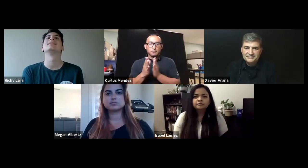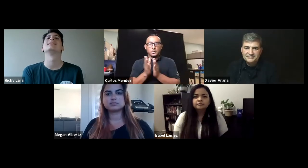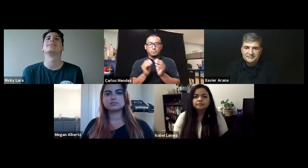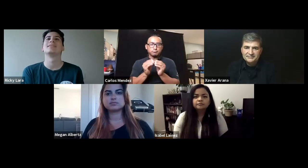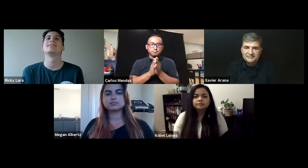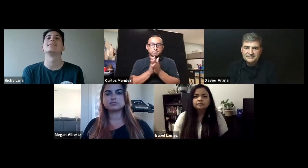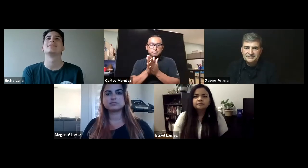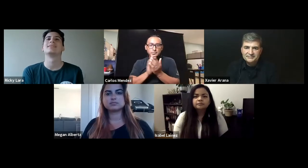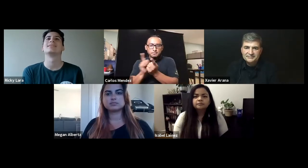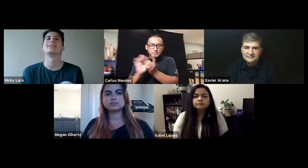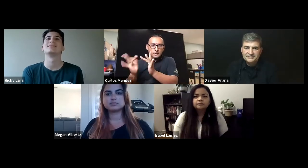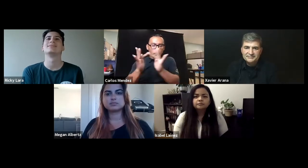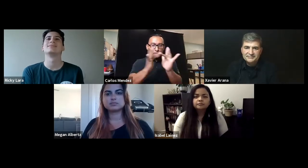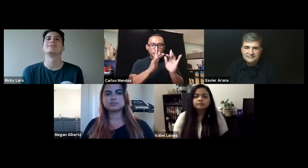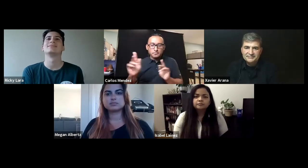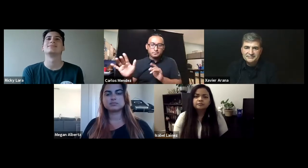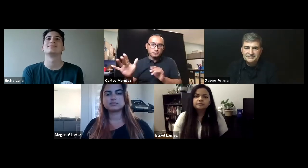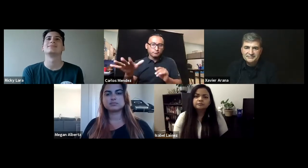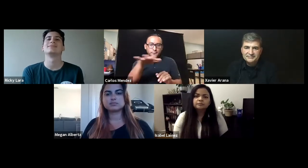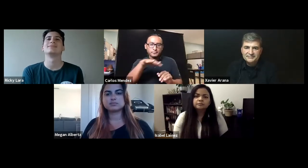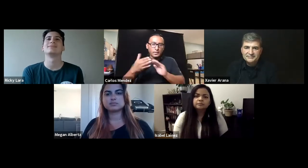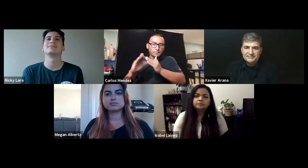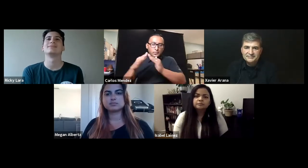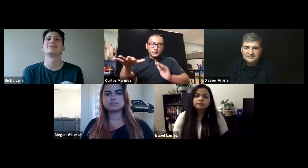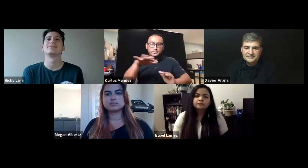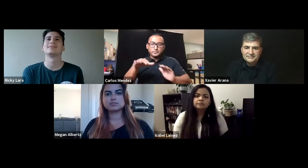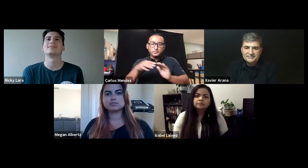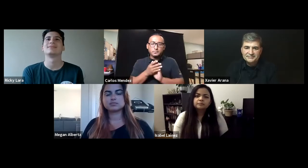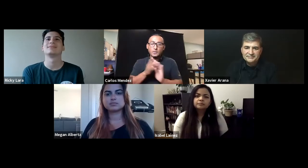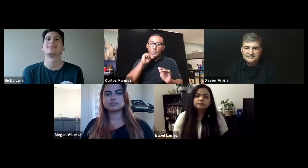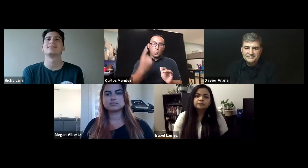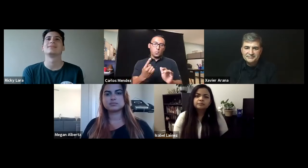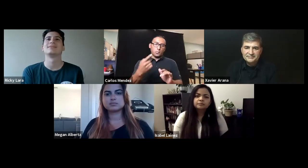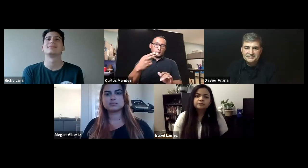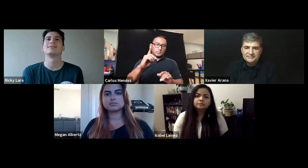Um, before, I really felt like I couldn't do things, and now I felt, after my experience,